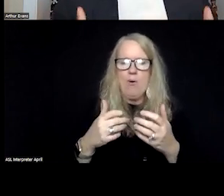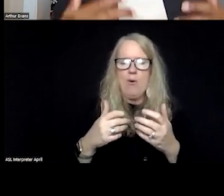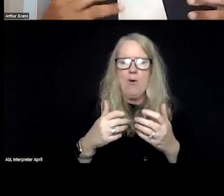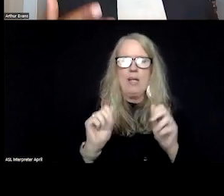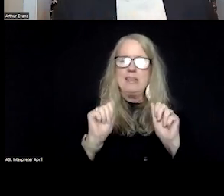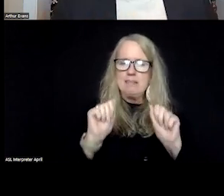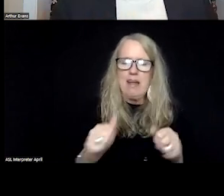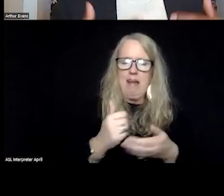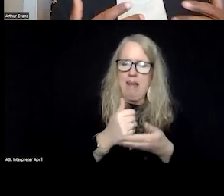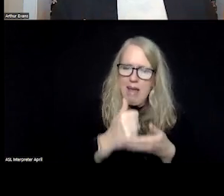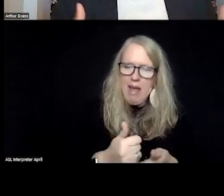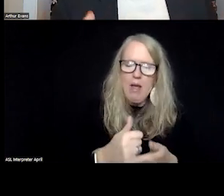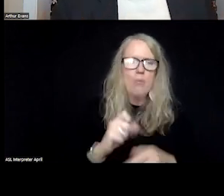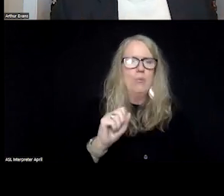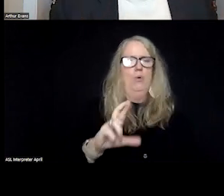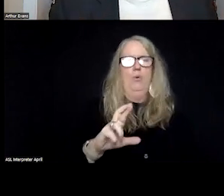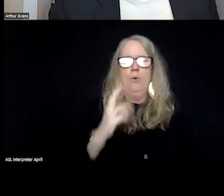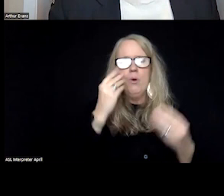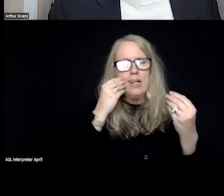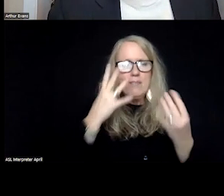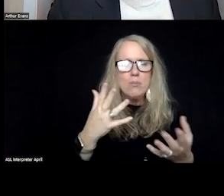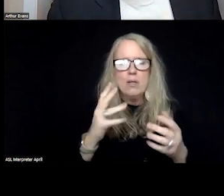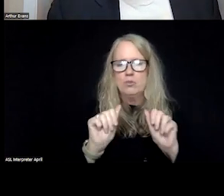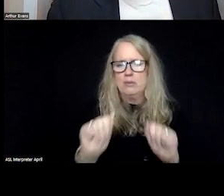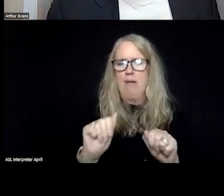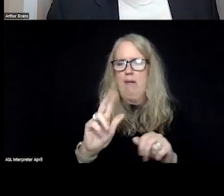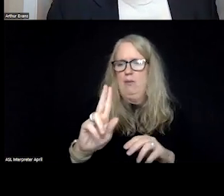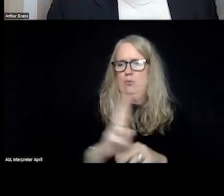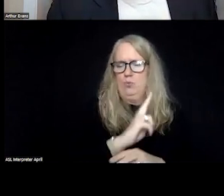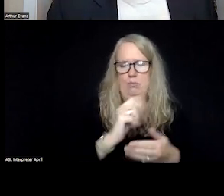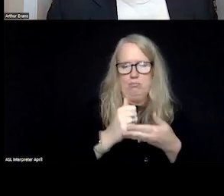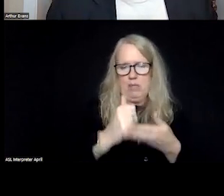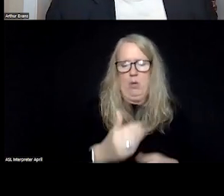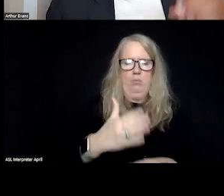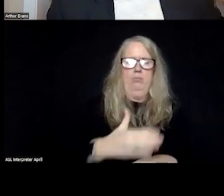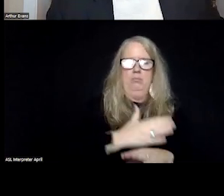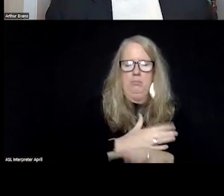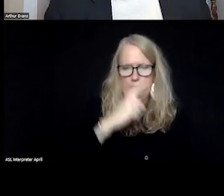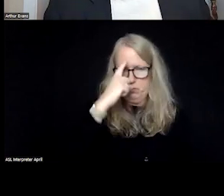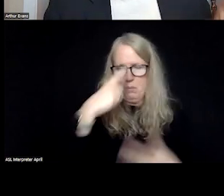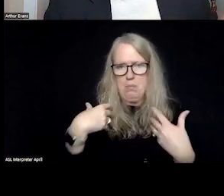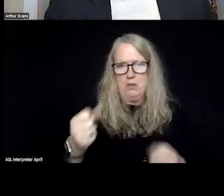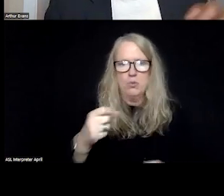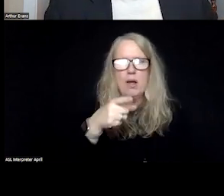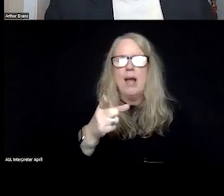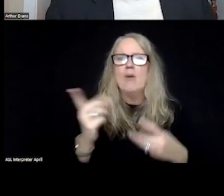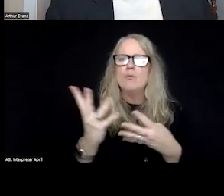HELP OR HERE IS THE INFORMATION THAT YOU CAN USE TO HELP IMPROVE YOUR MENTAL HEALTH. HERE IS A SCREENING THAT YOU CAN IDENTIFY IF